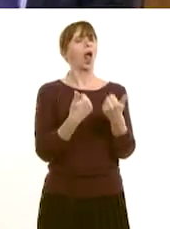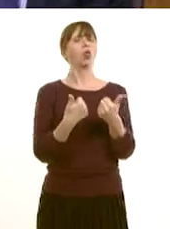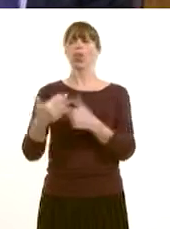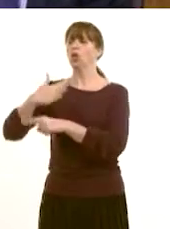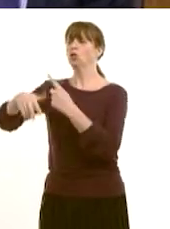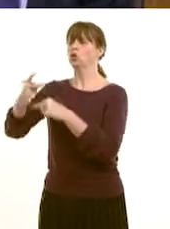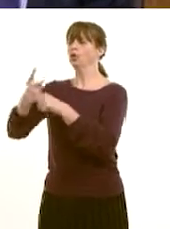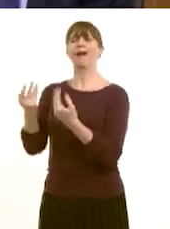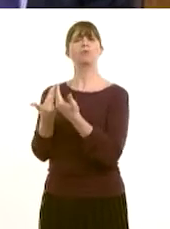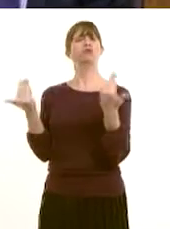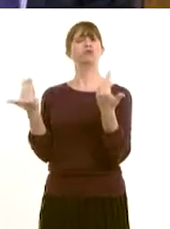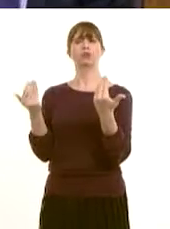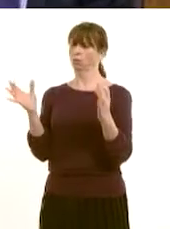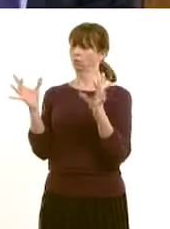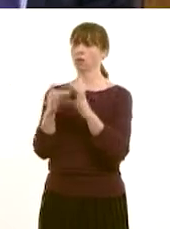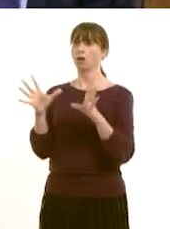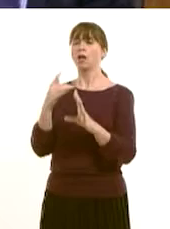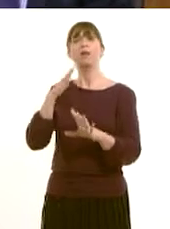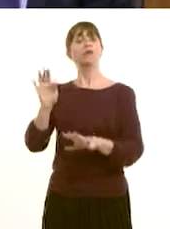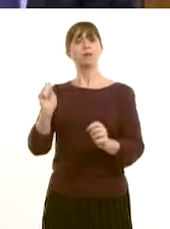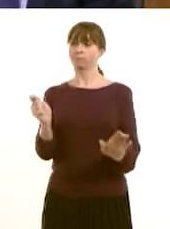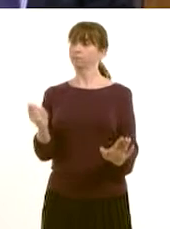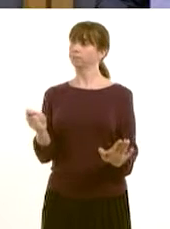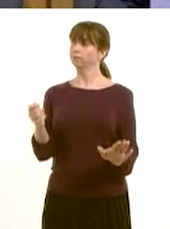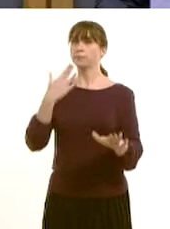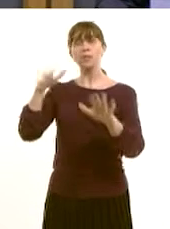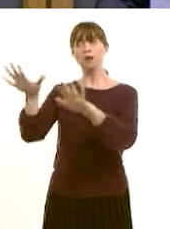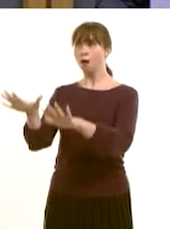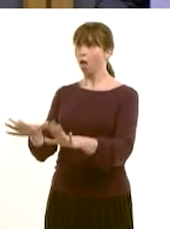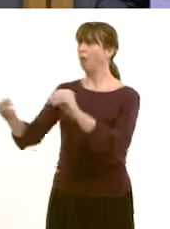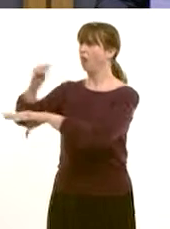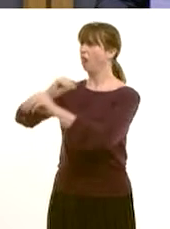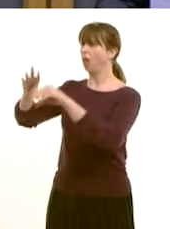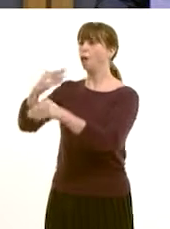[Interruption.] Y Llywydd / The Presiding Officer: Excuse me; weíre only on question 2. Can you just calm down, please, and listen to the First Minister reply?